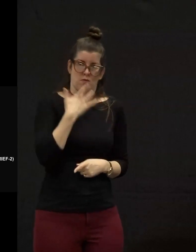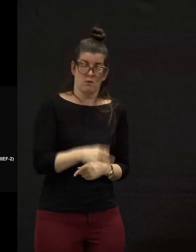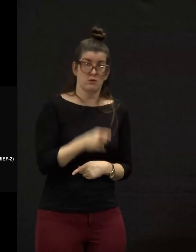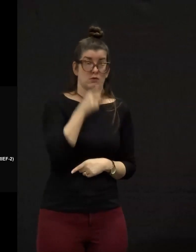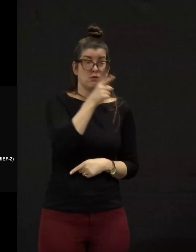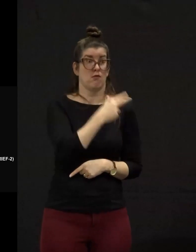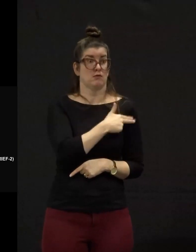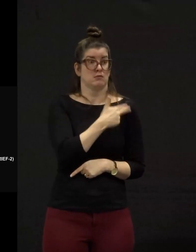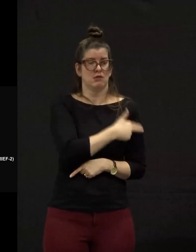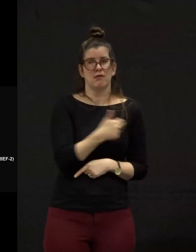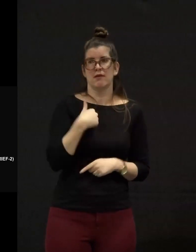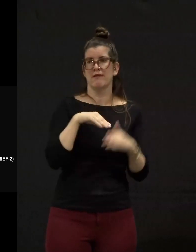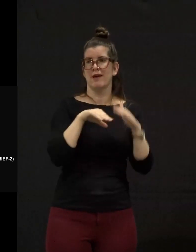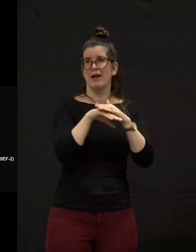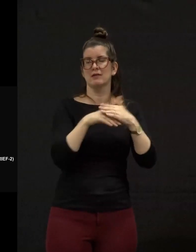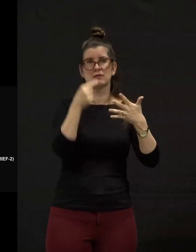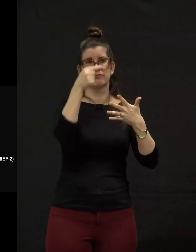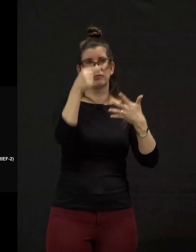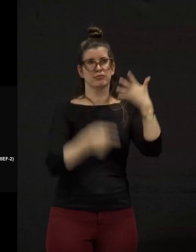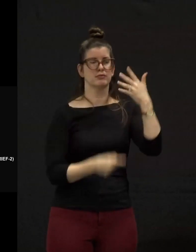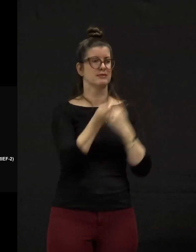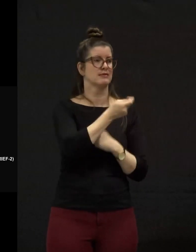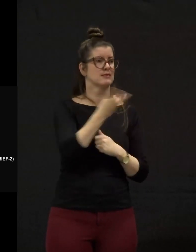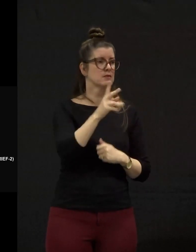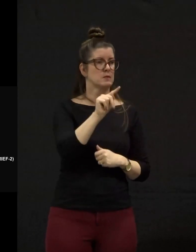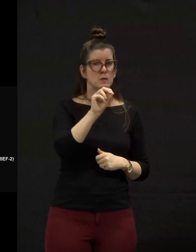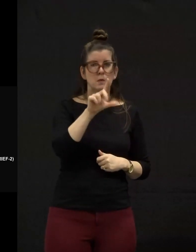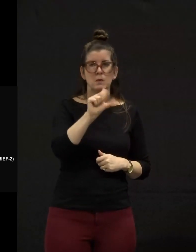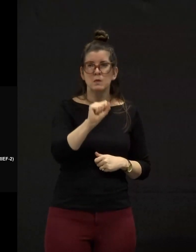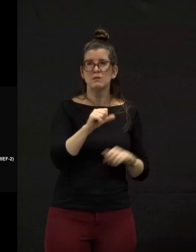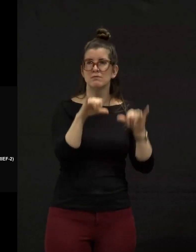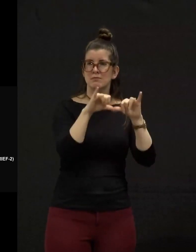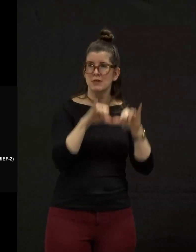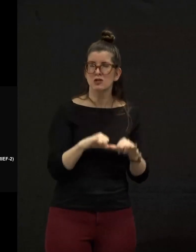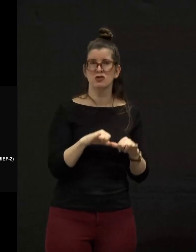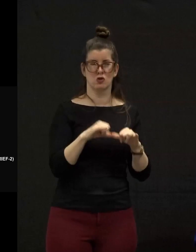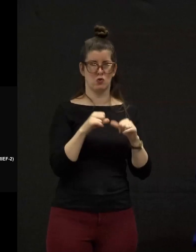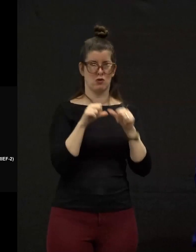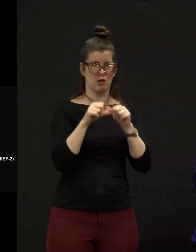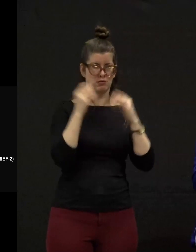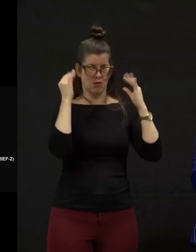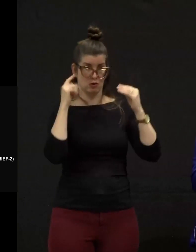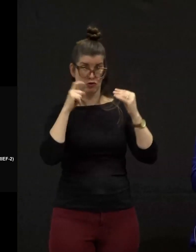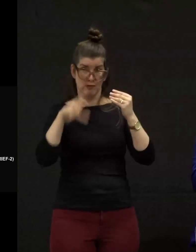we do have access to some of these tools and measures and we're constantly thinking about what else should we be adding?